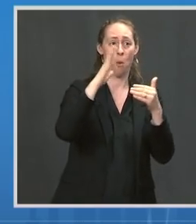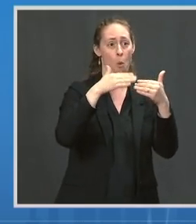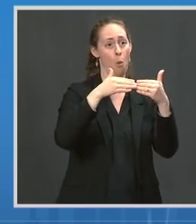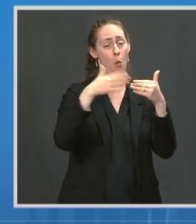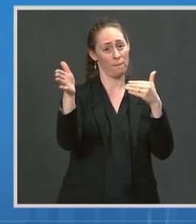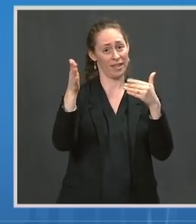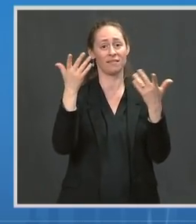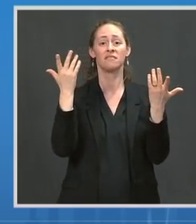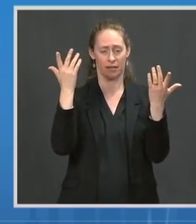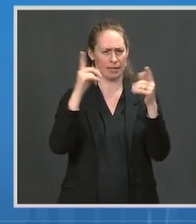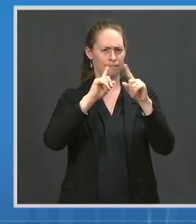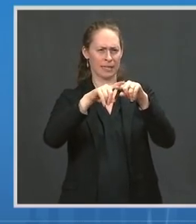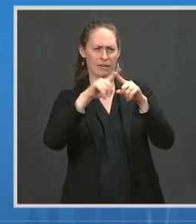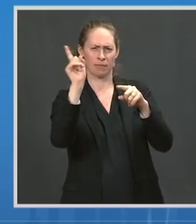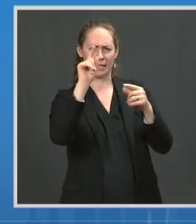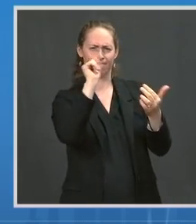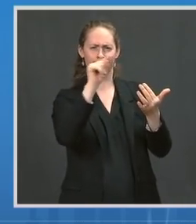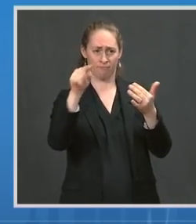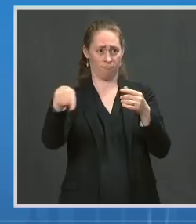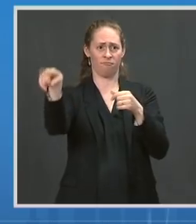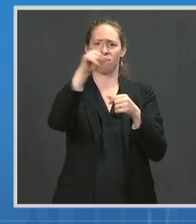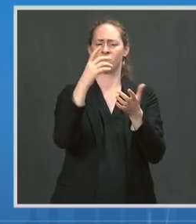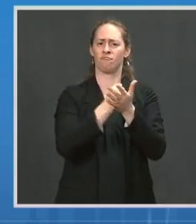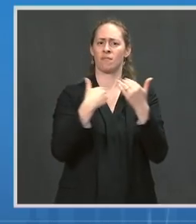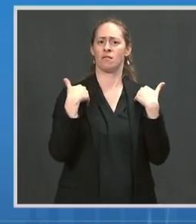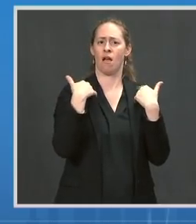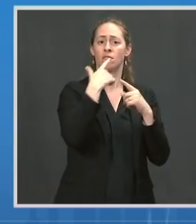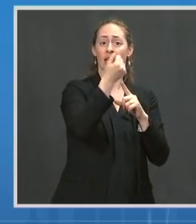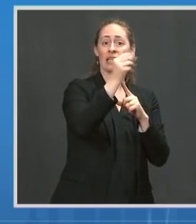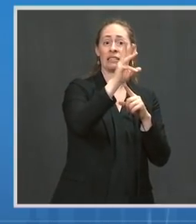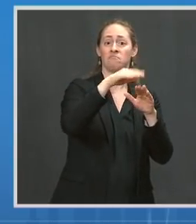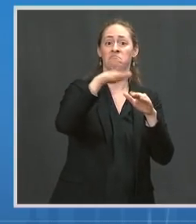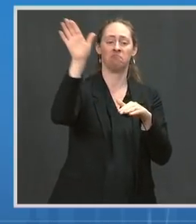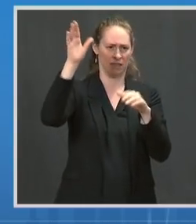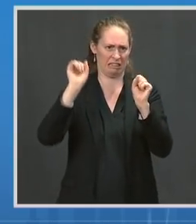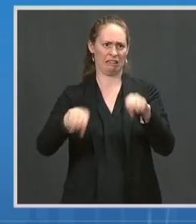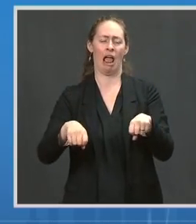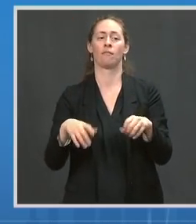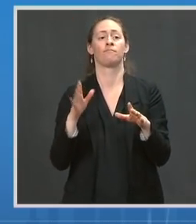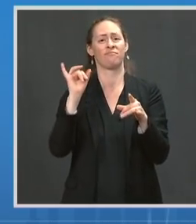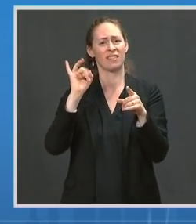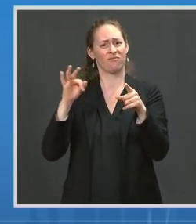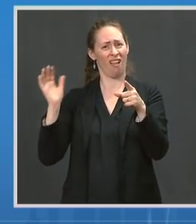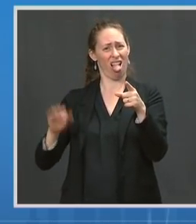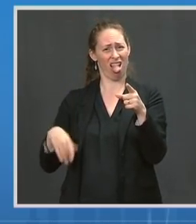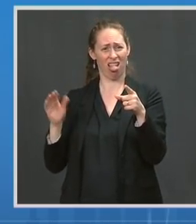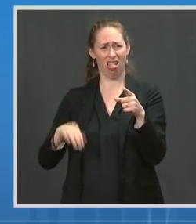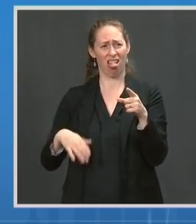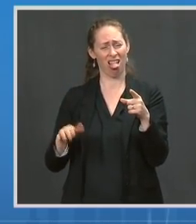will be eligible for vaccination. If you have not been vaccinated, I want to encourage you to do so